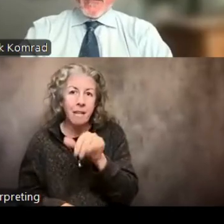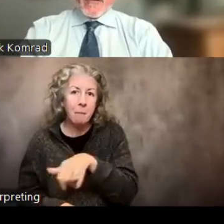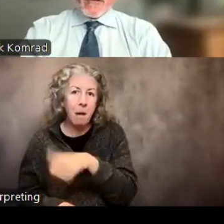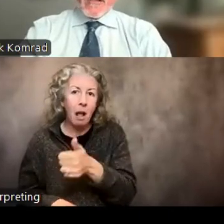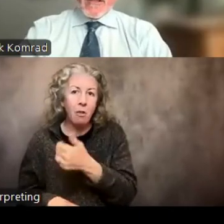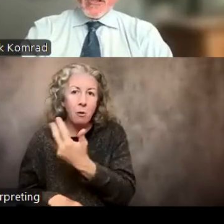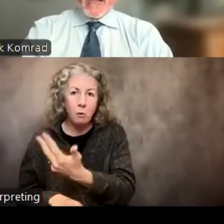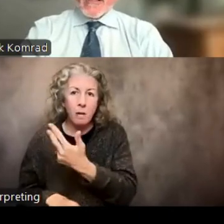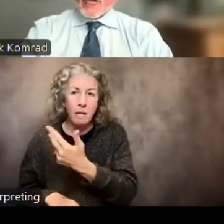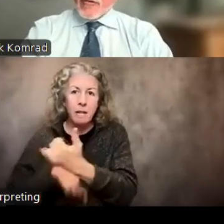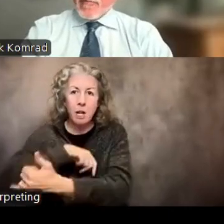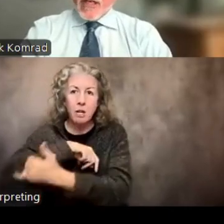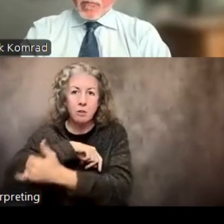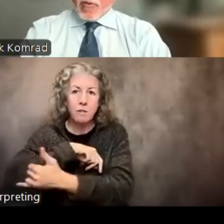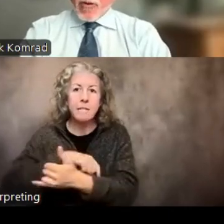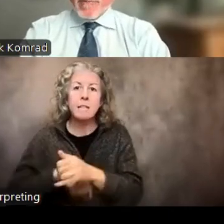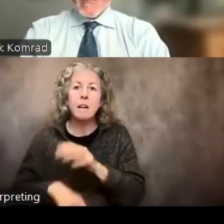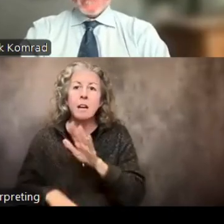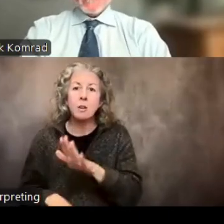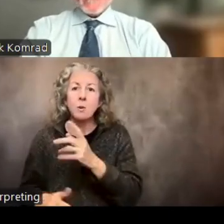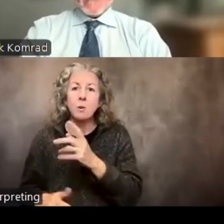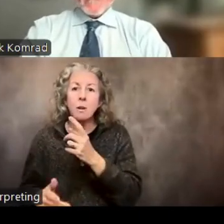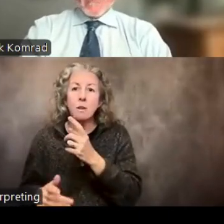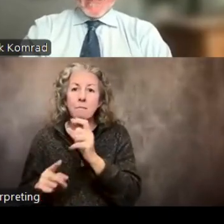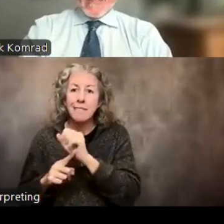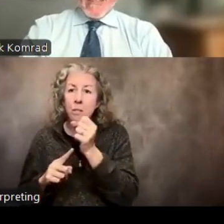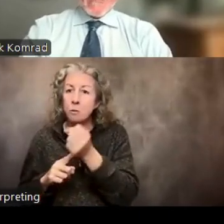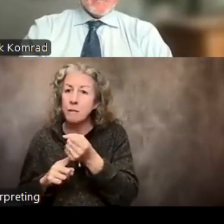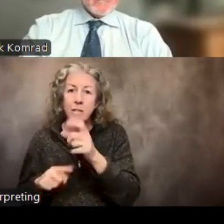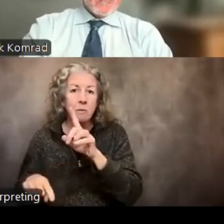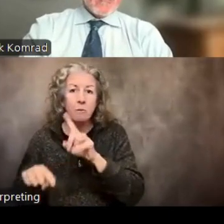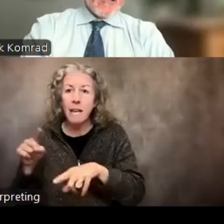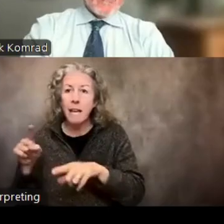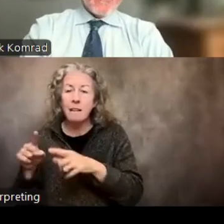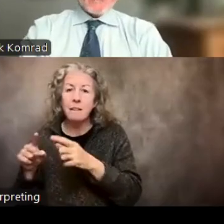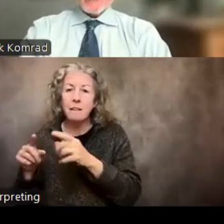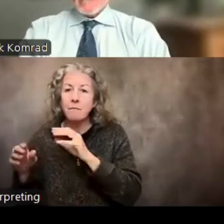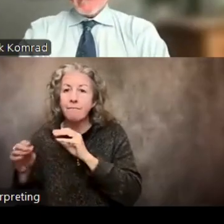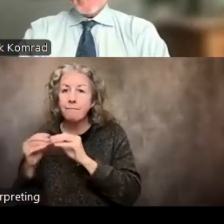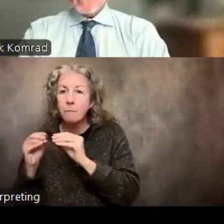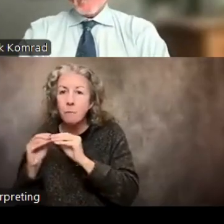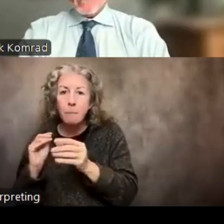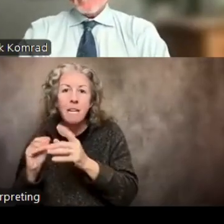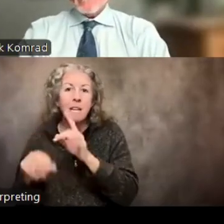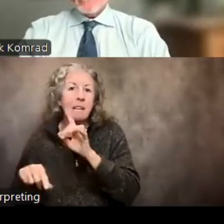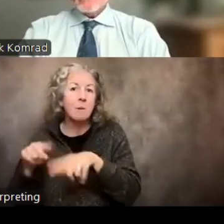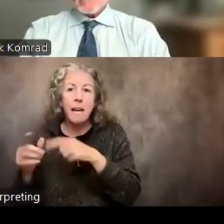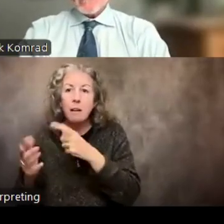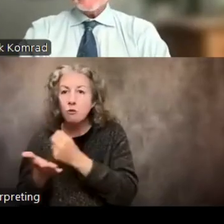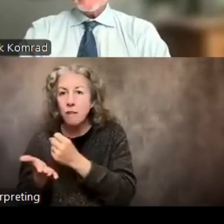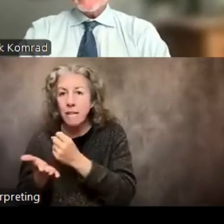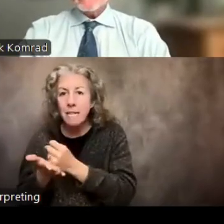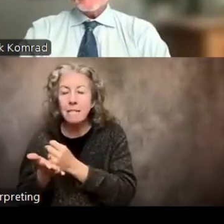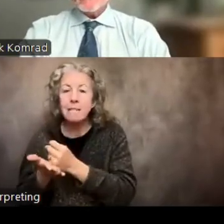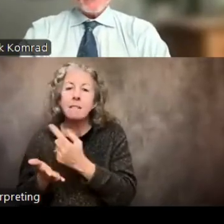your condition is irremediable, again, if utilizing, you're